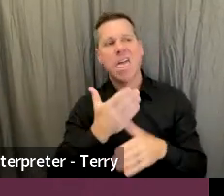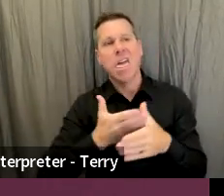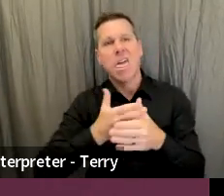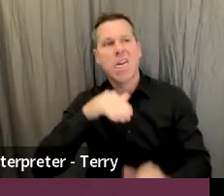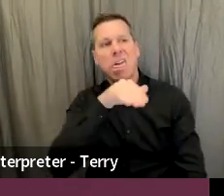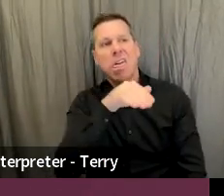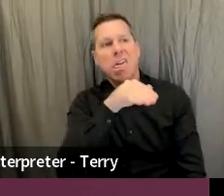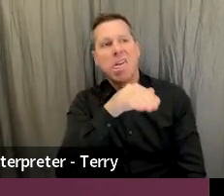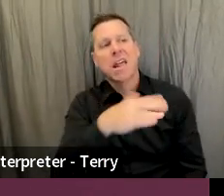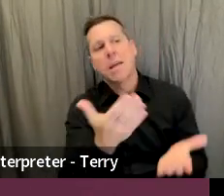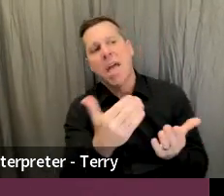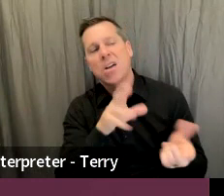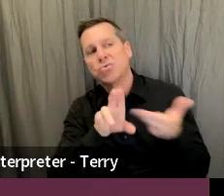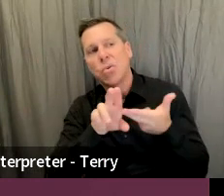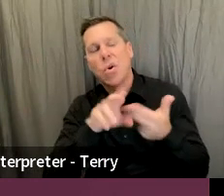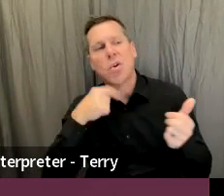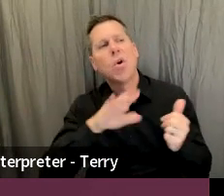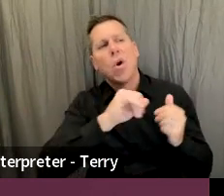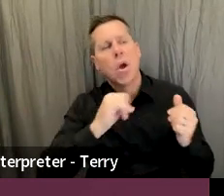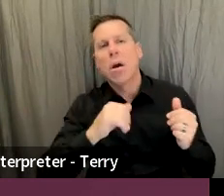guide from this document right here.